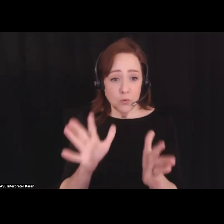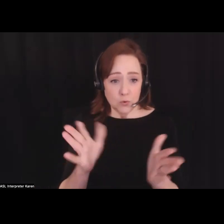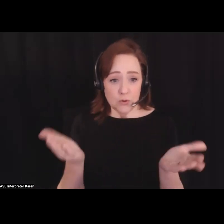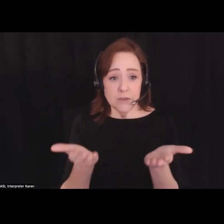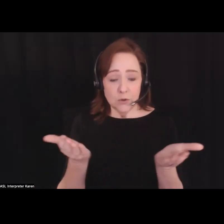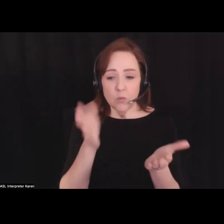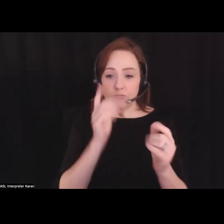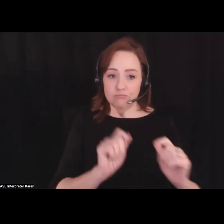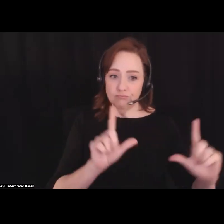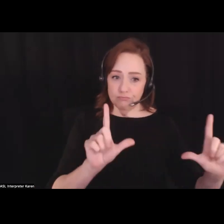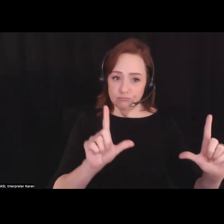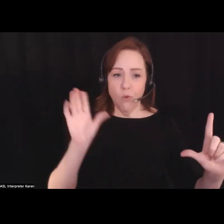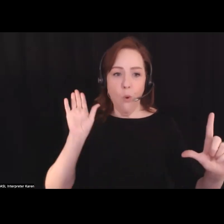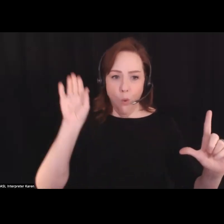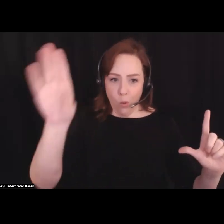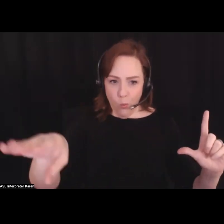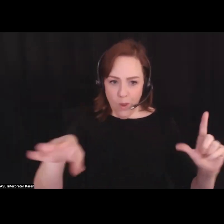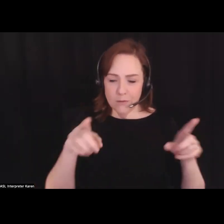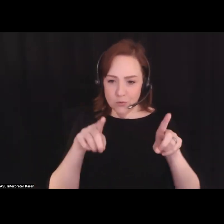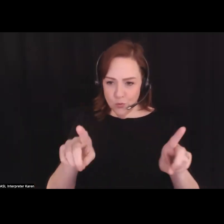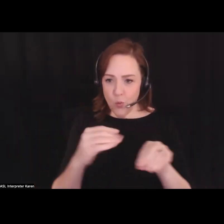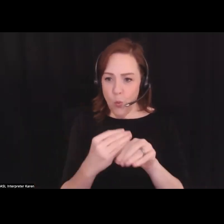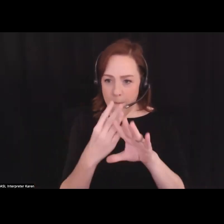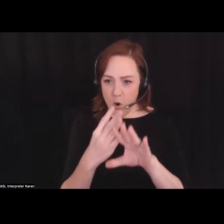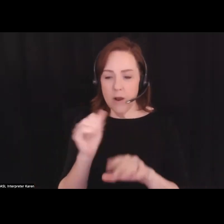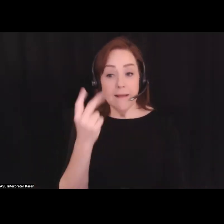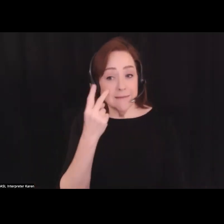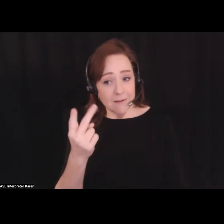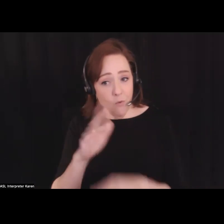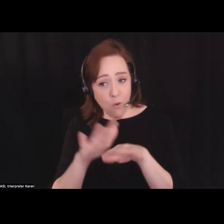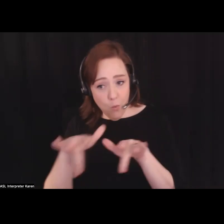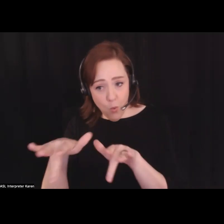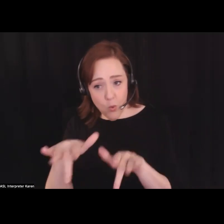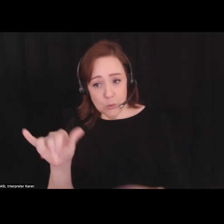screen through throughout the webinar and will be viewable on the recording. The only time that the